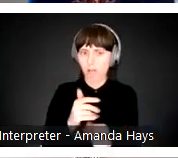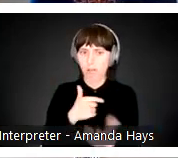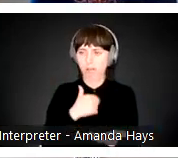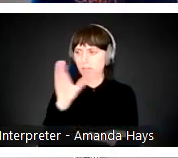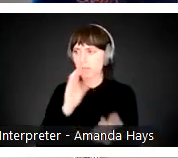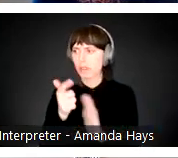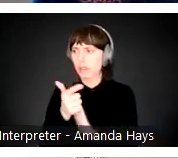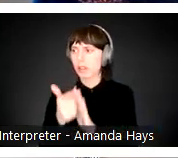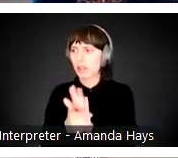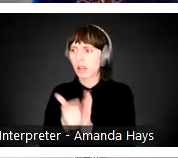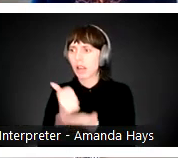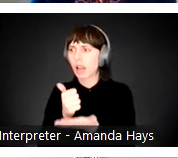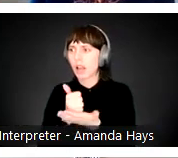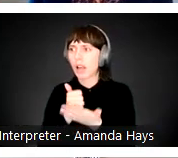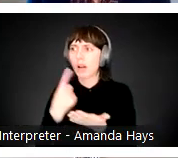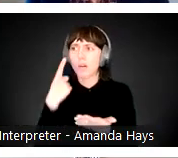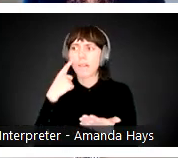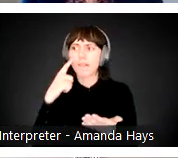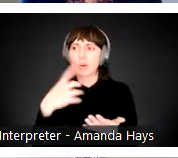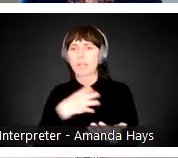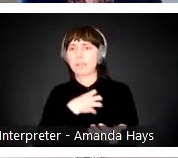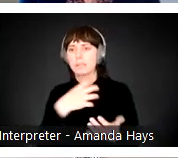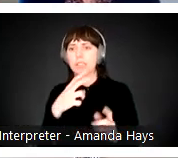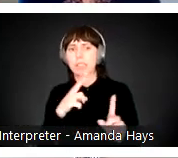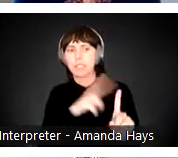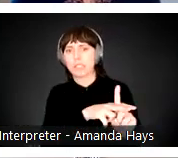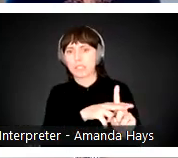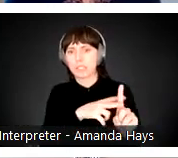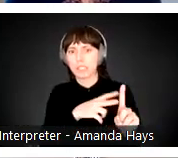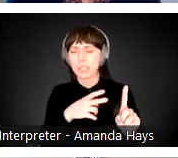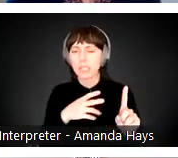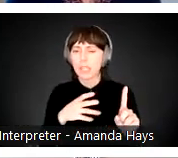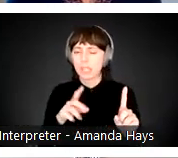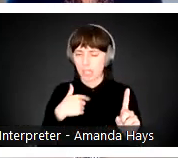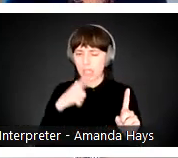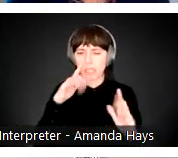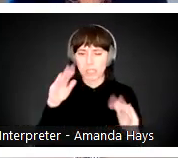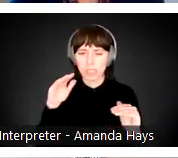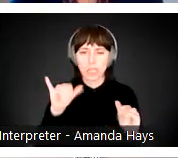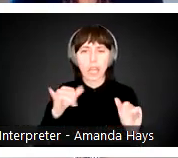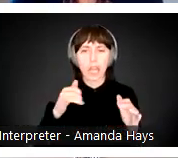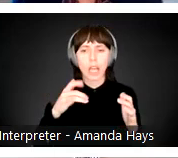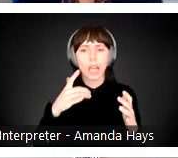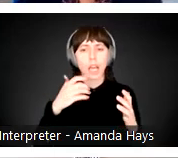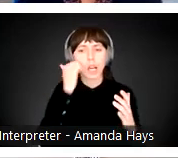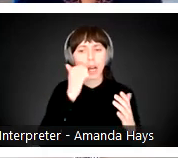I suspect this problem is very common. Is